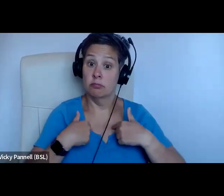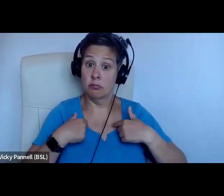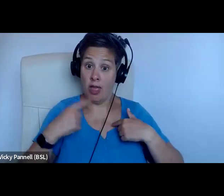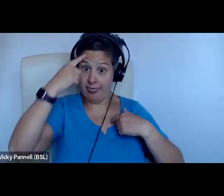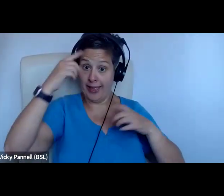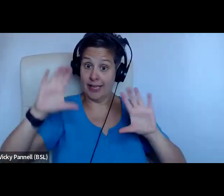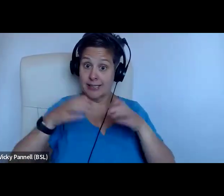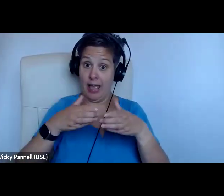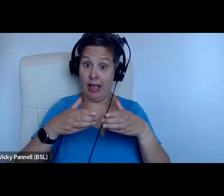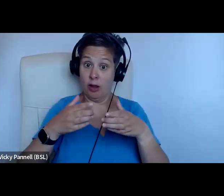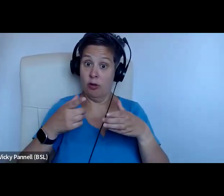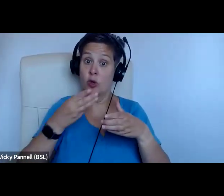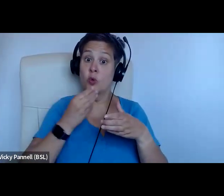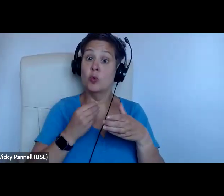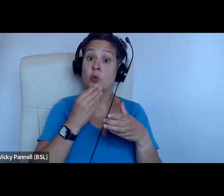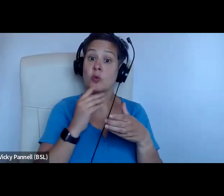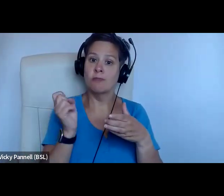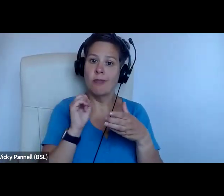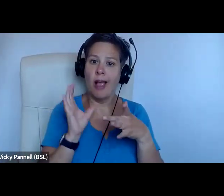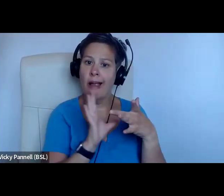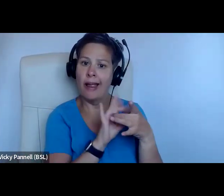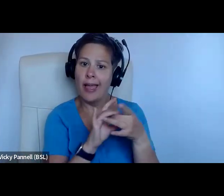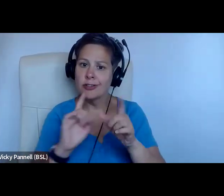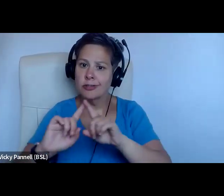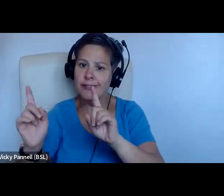we don't have to take exactly that approach. Another